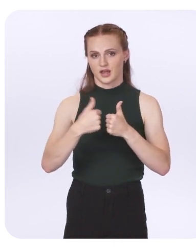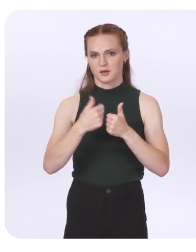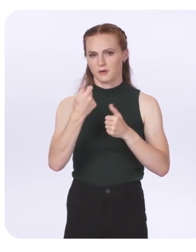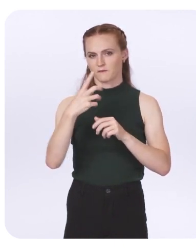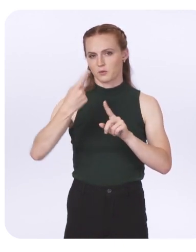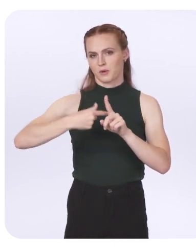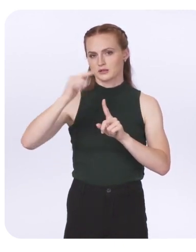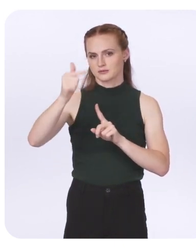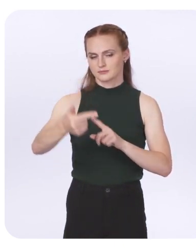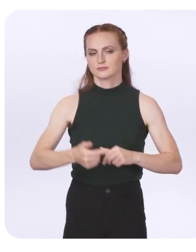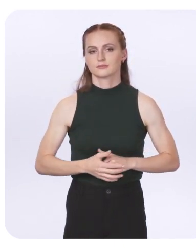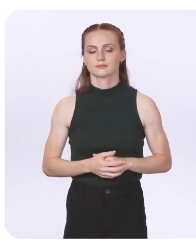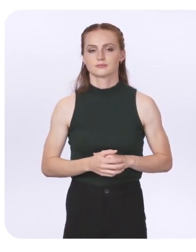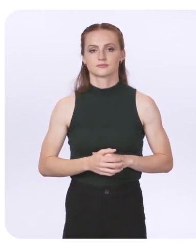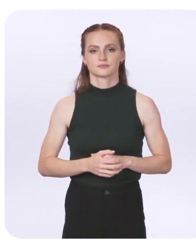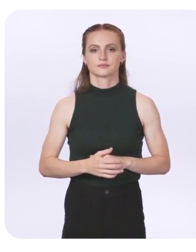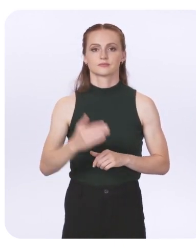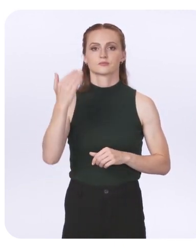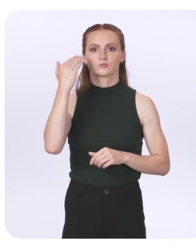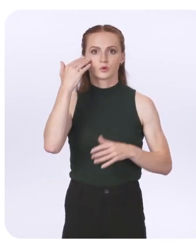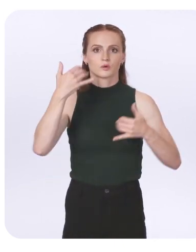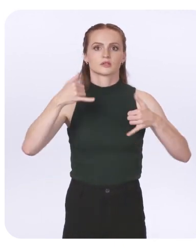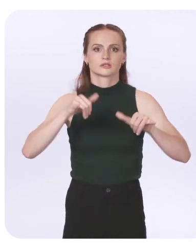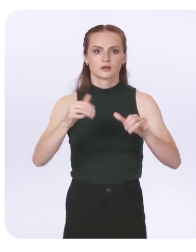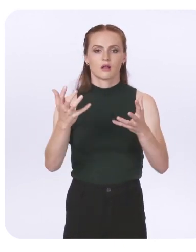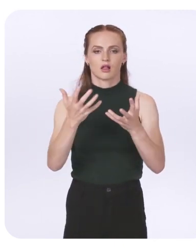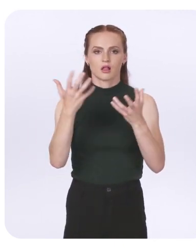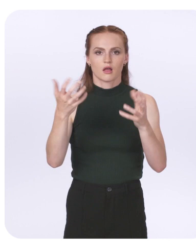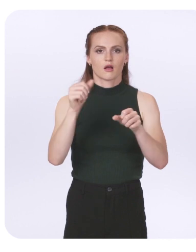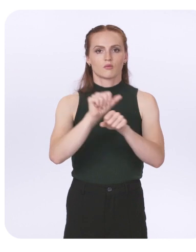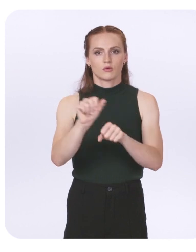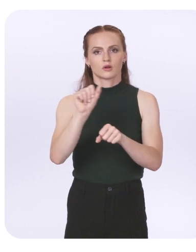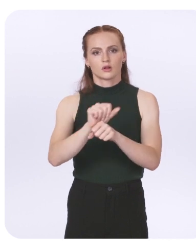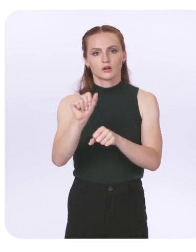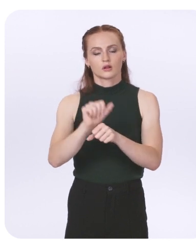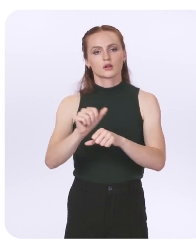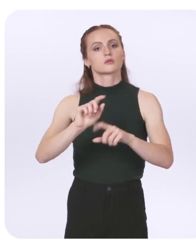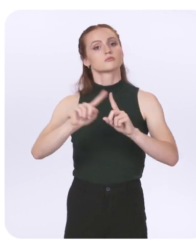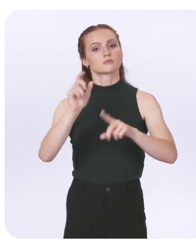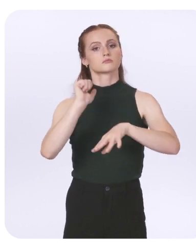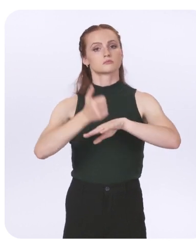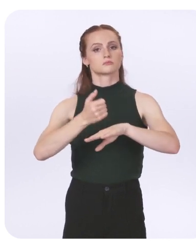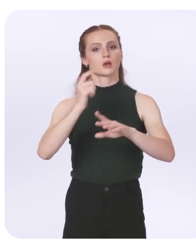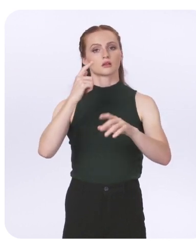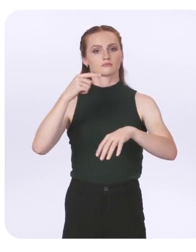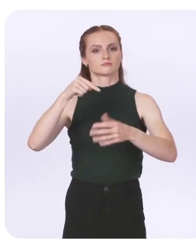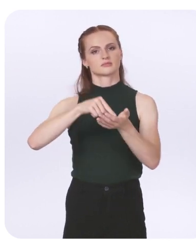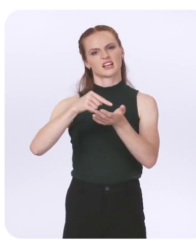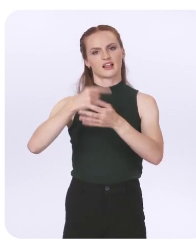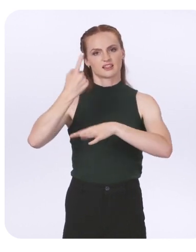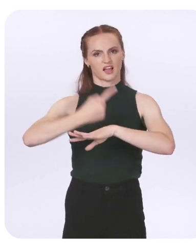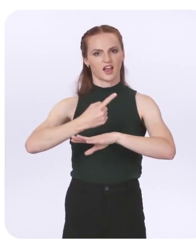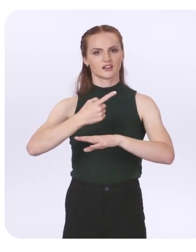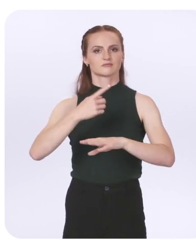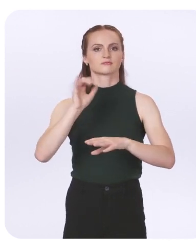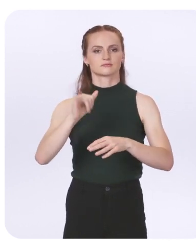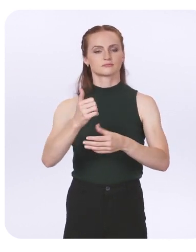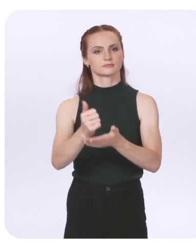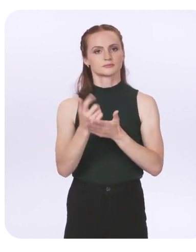We still had a lot of work, but putting a deadline helped us focus on getting a good playable version for the alpha.